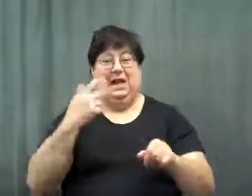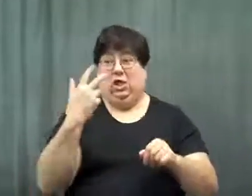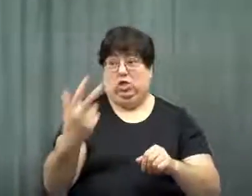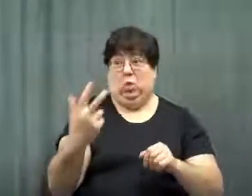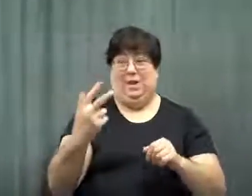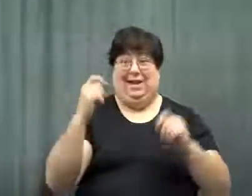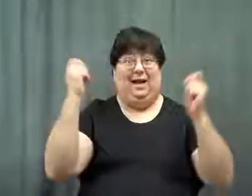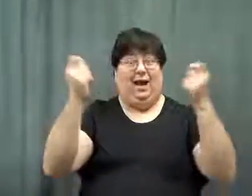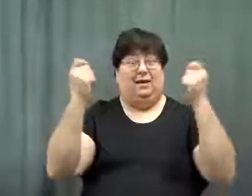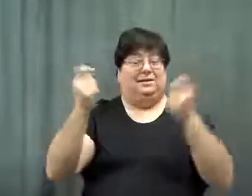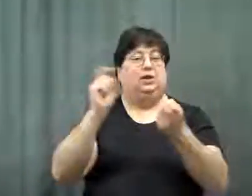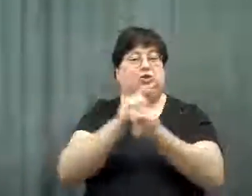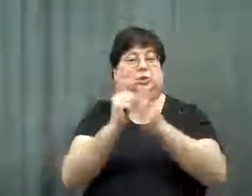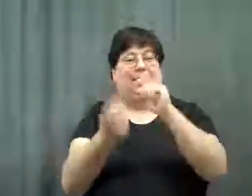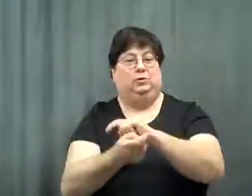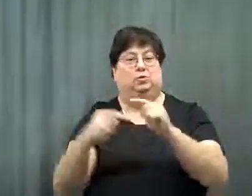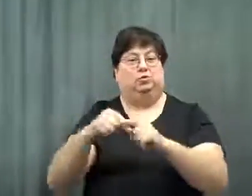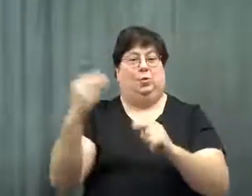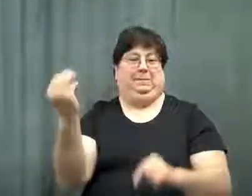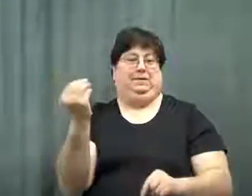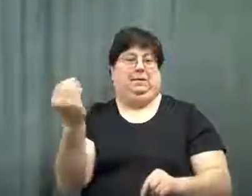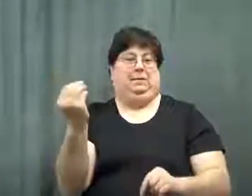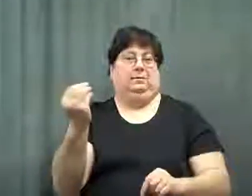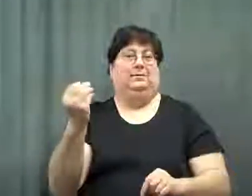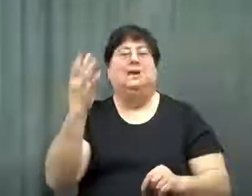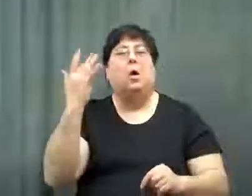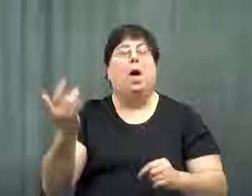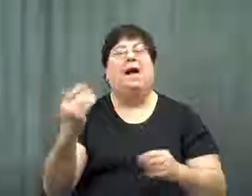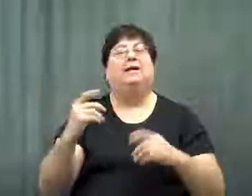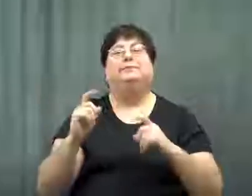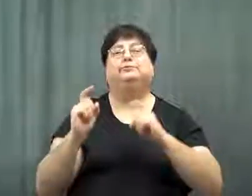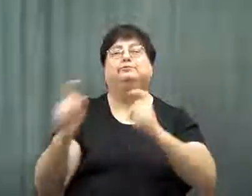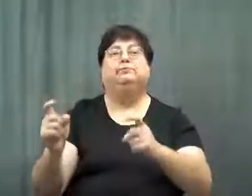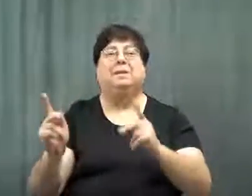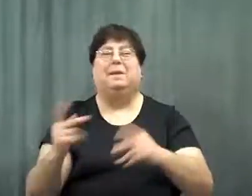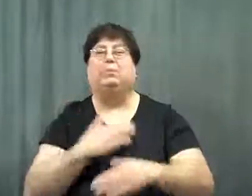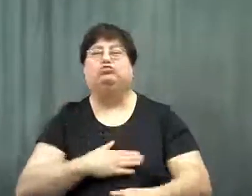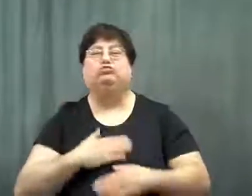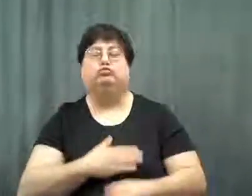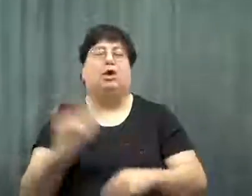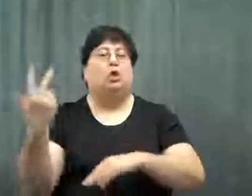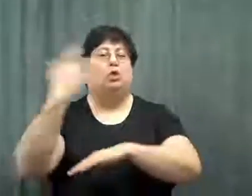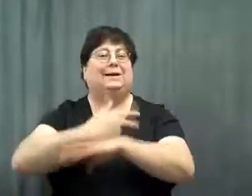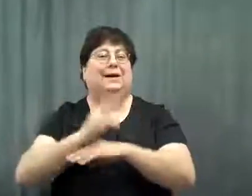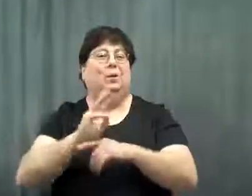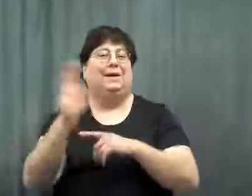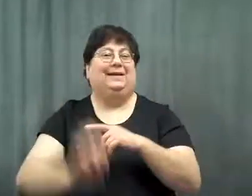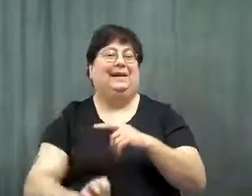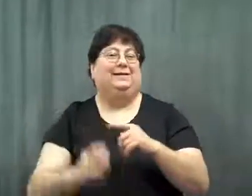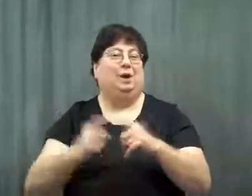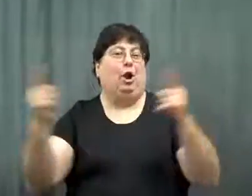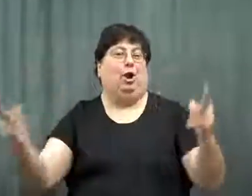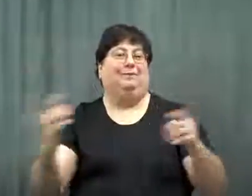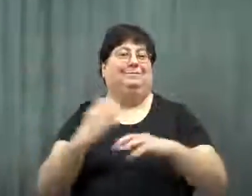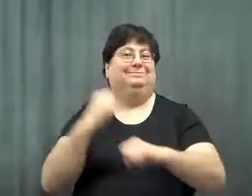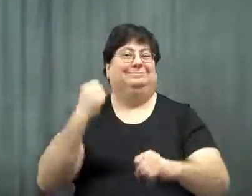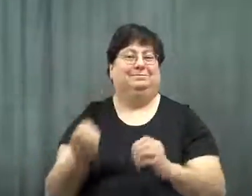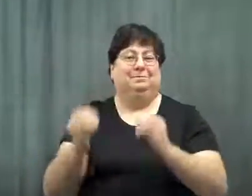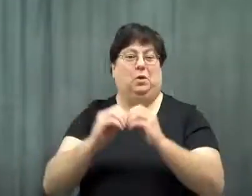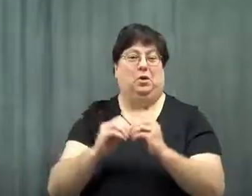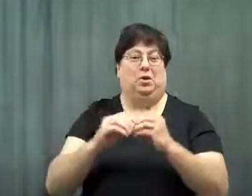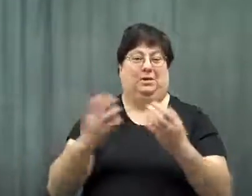Three holidays were changed to Mondays, to give people a three day weekend to enjoy.